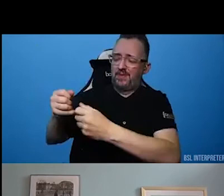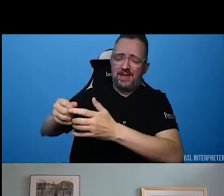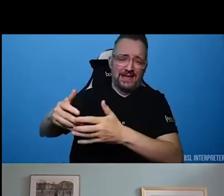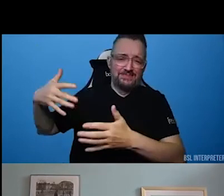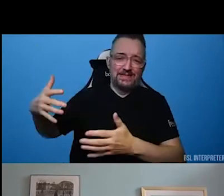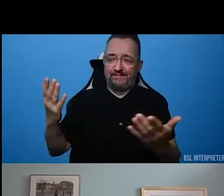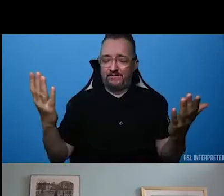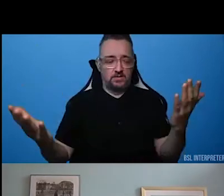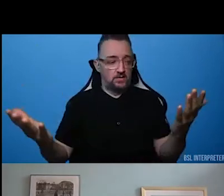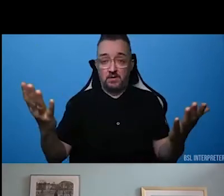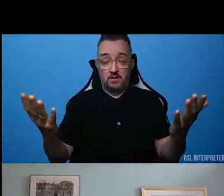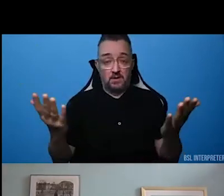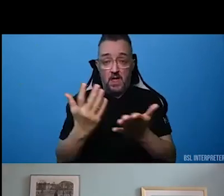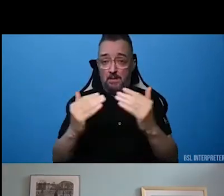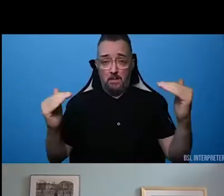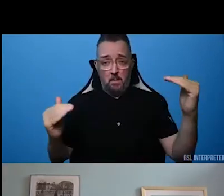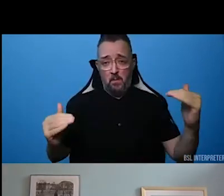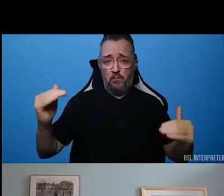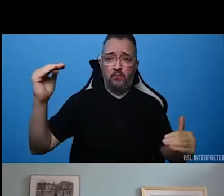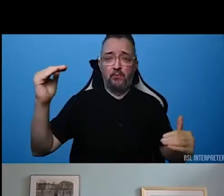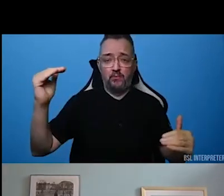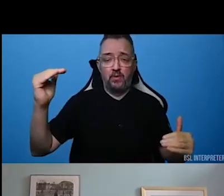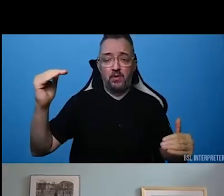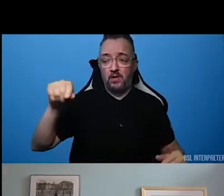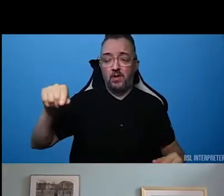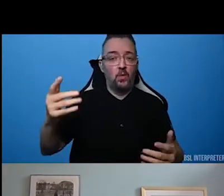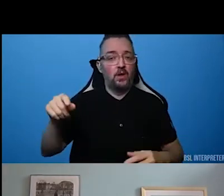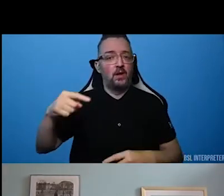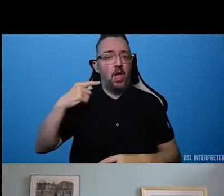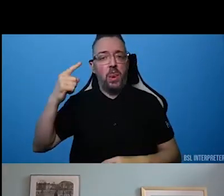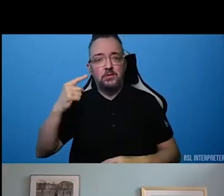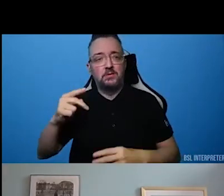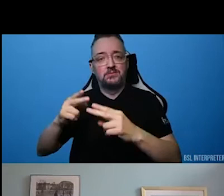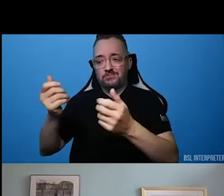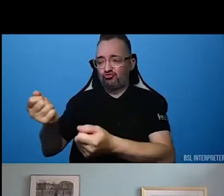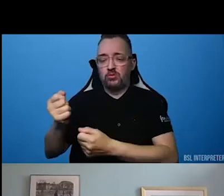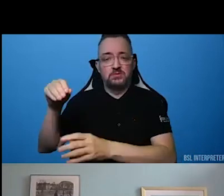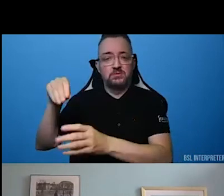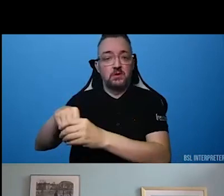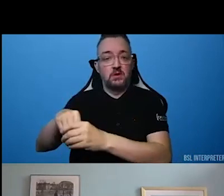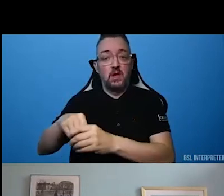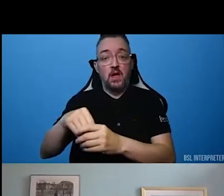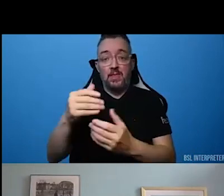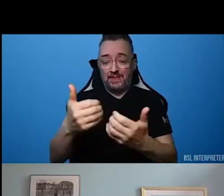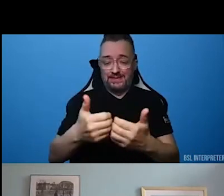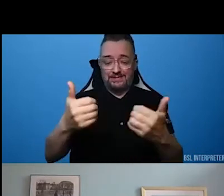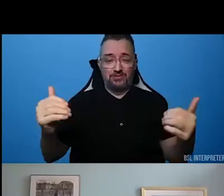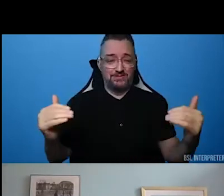in the home of wealthy people in London or Philadelphia. Indeed the chasm was so great in both